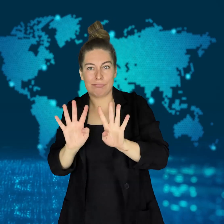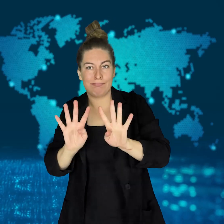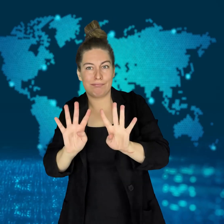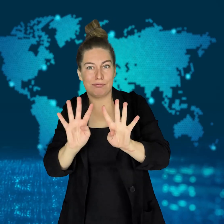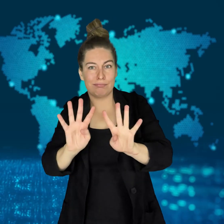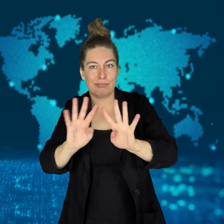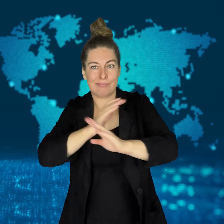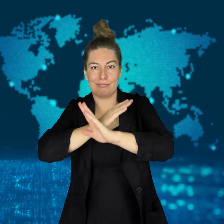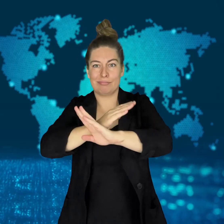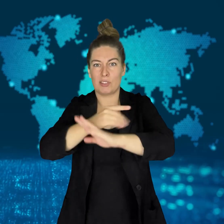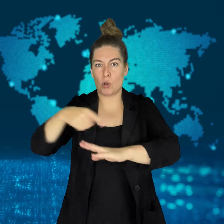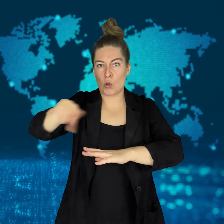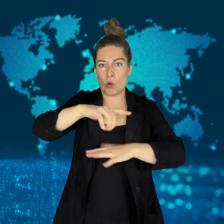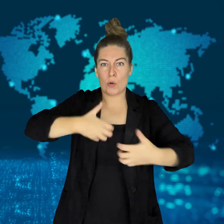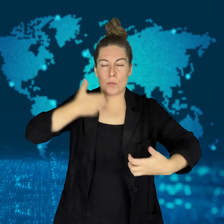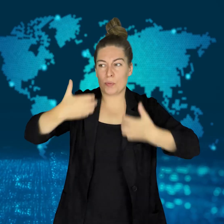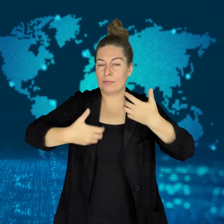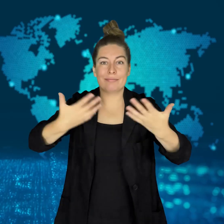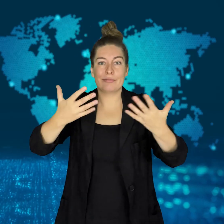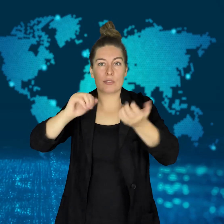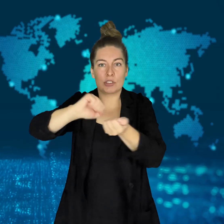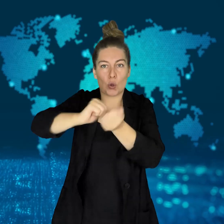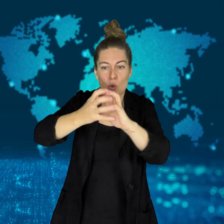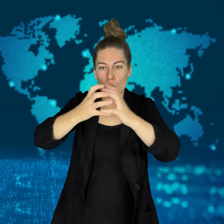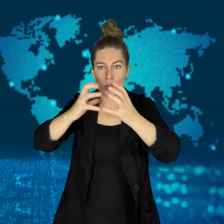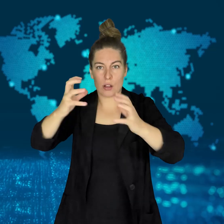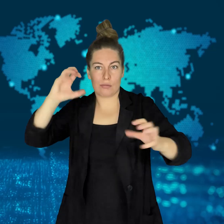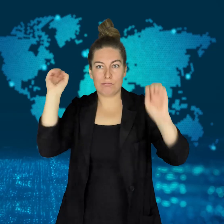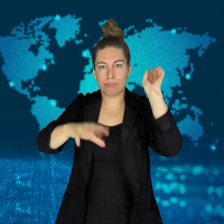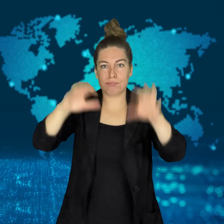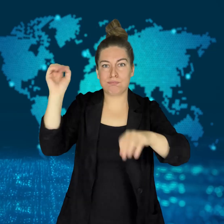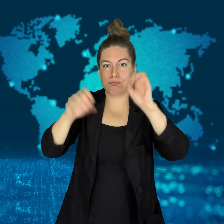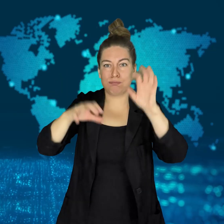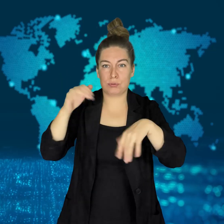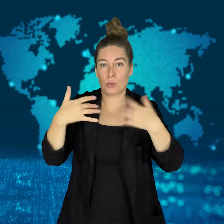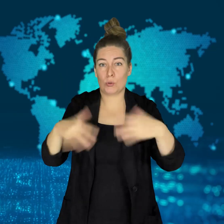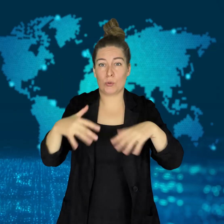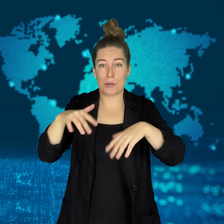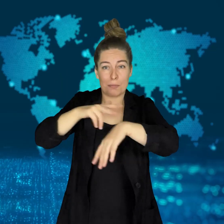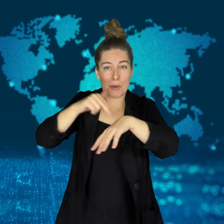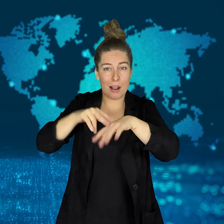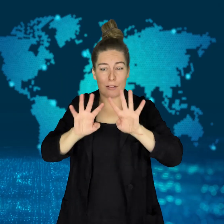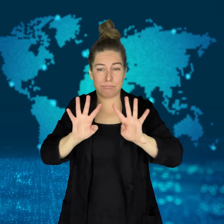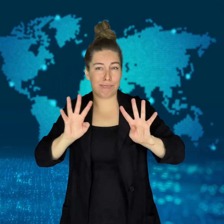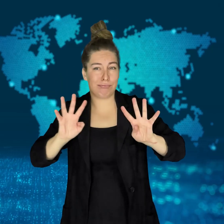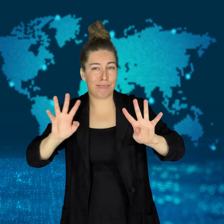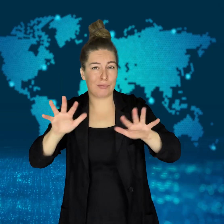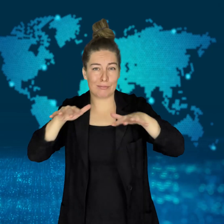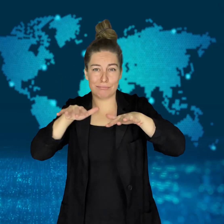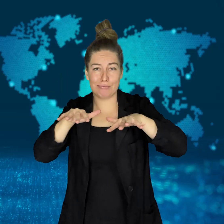The violence began when reports of an attack in a school was blamed